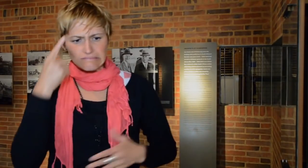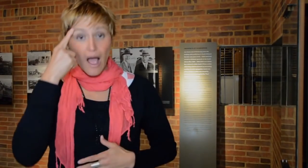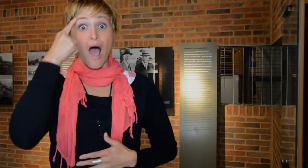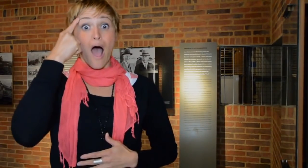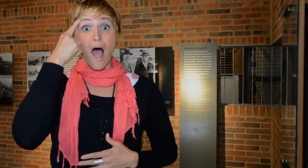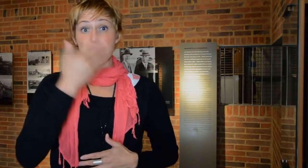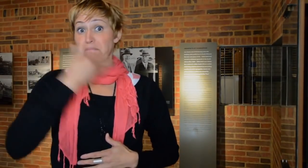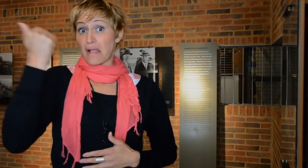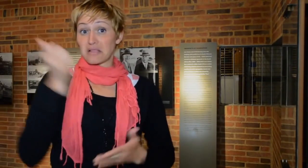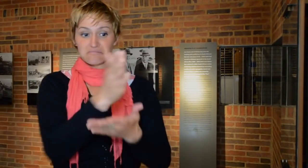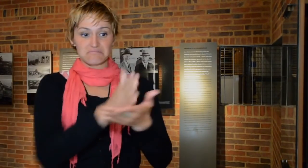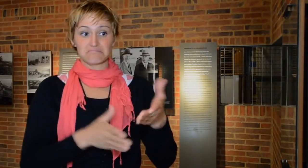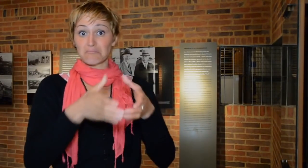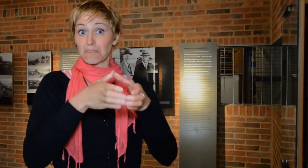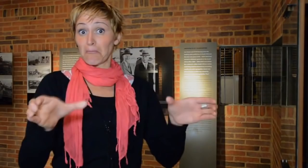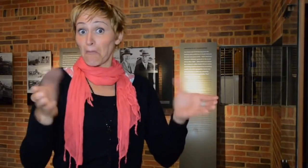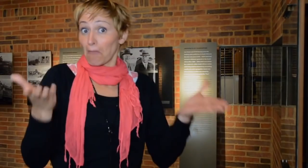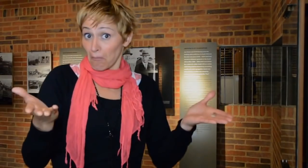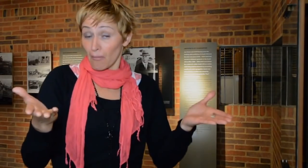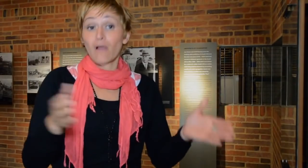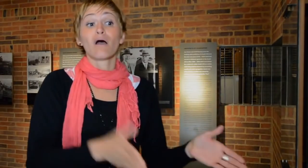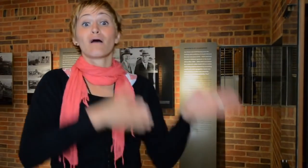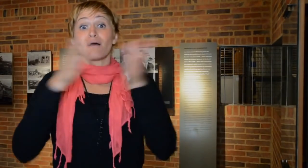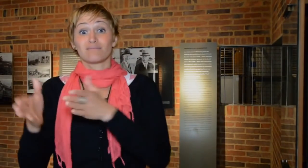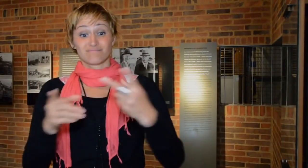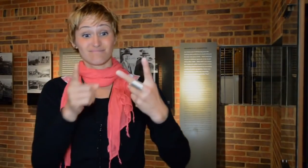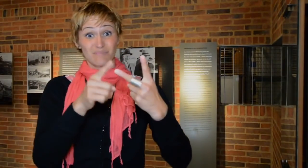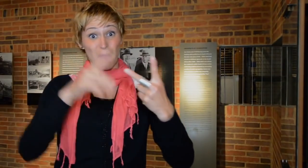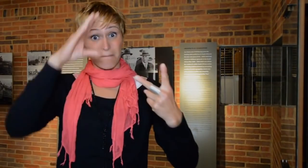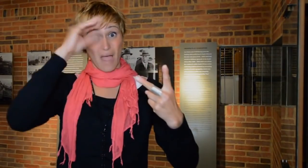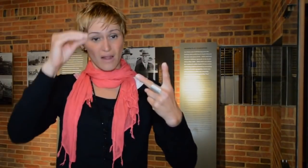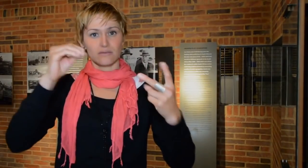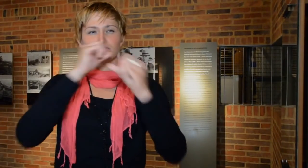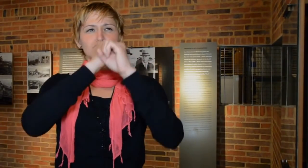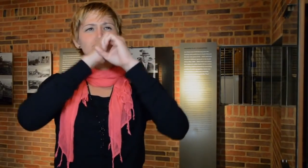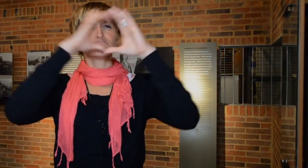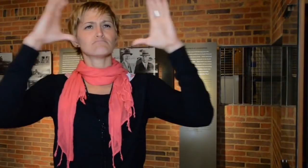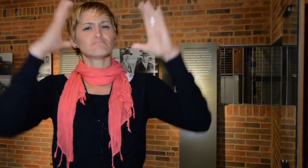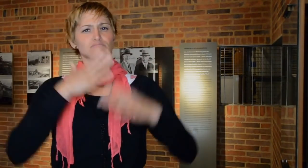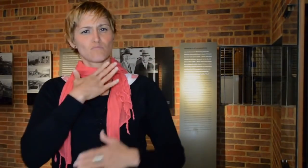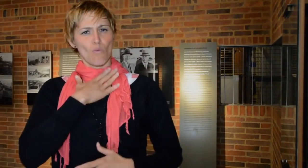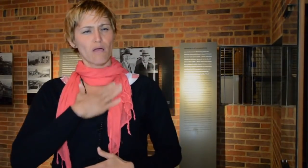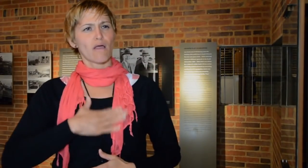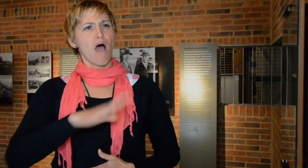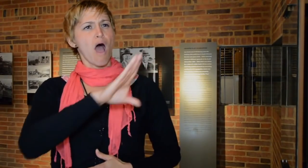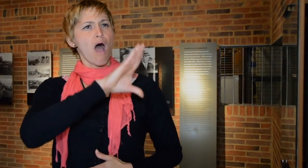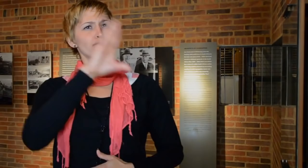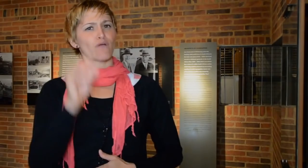Jan Smuts to come up with a solution: apartheid J.B.M. Herzhog envisioned how South Africa